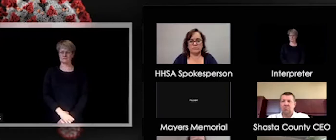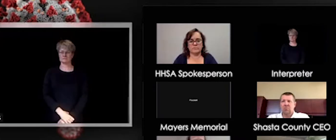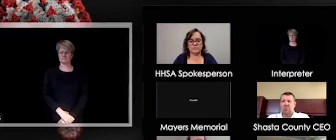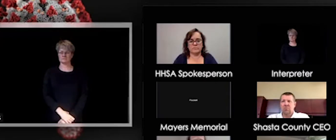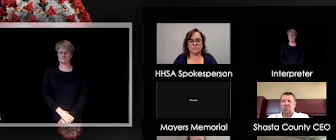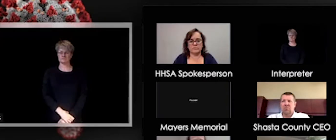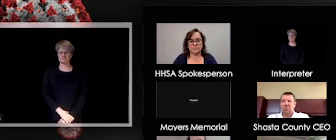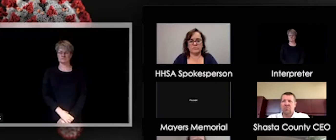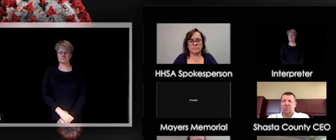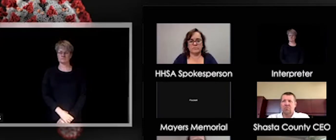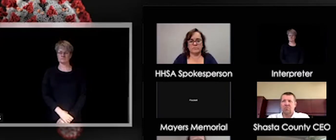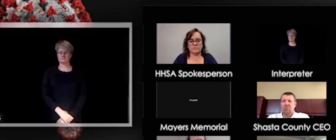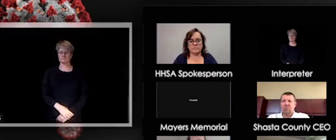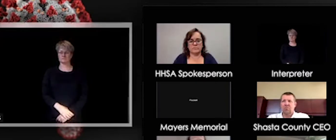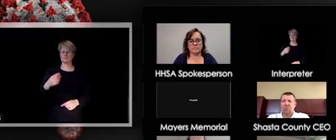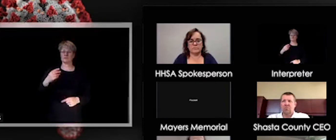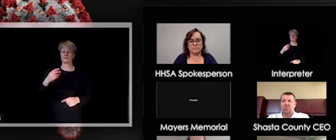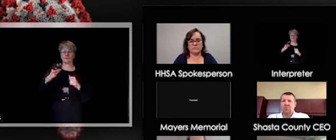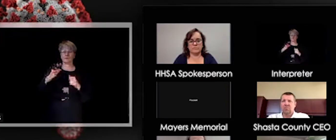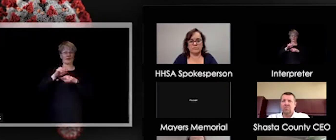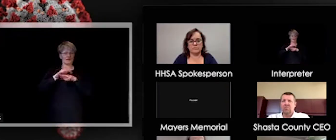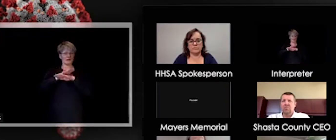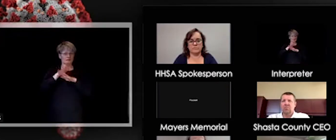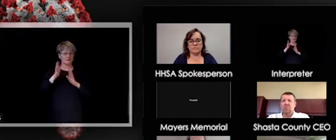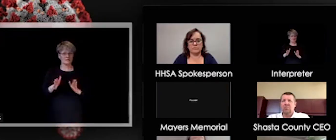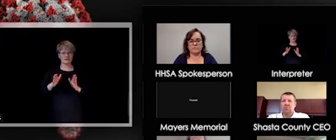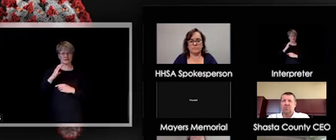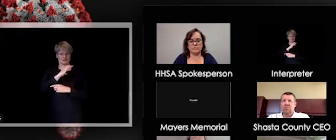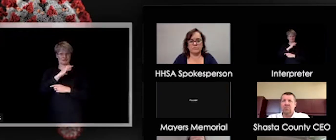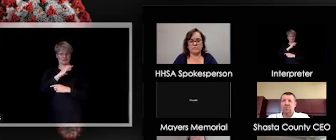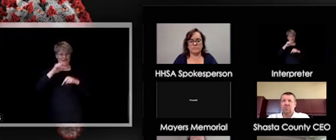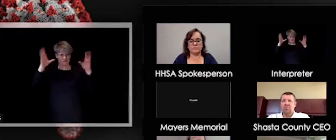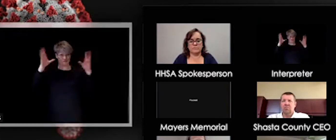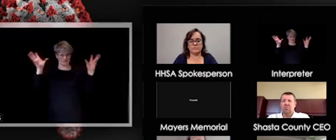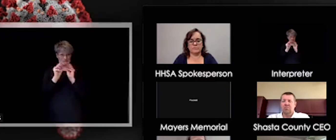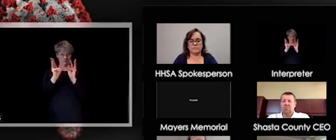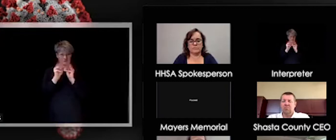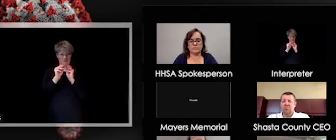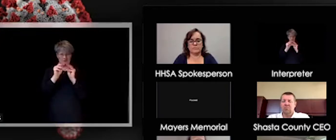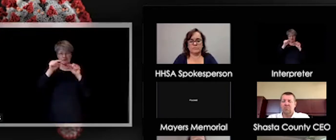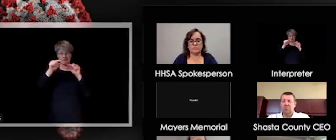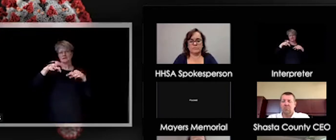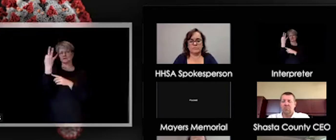to Recovery Advisory Committee this Friday, and our epidemiologists are sort of plugging